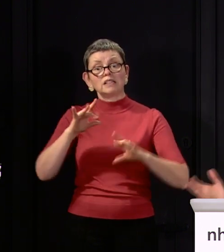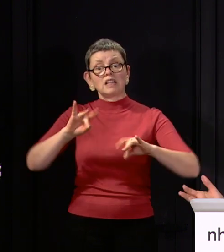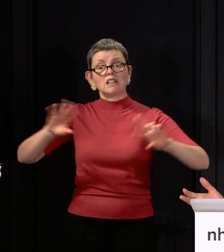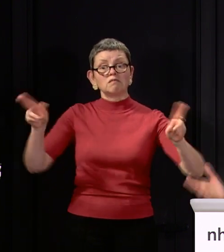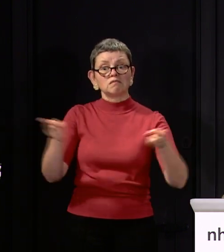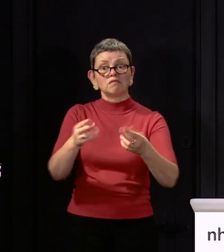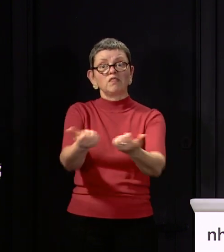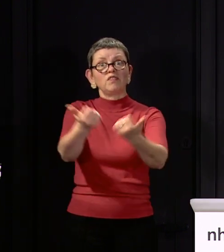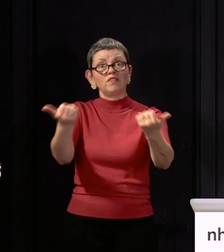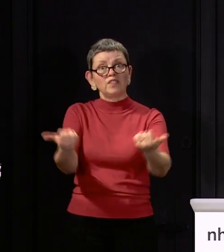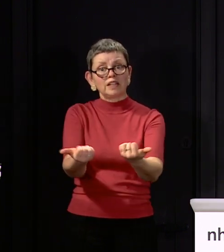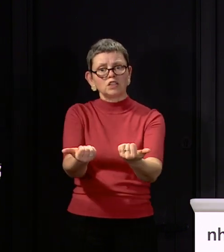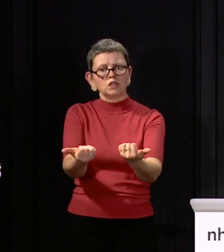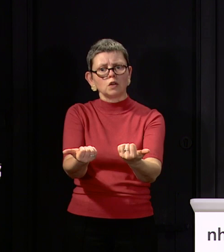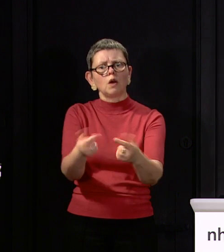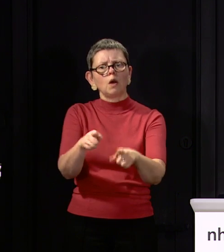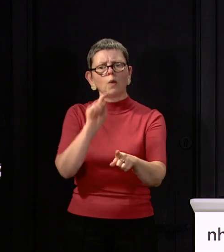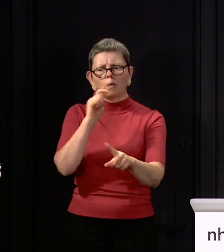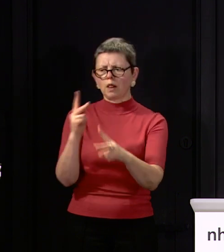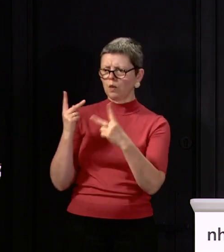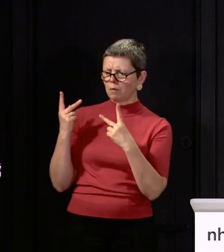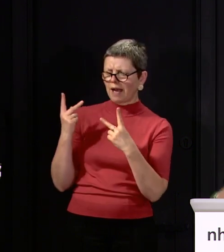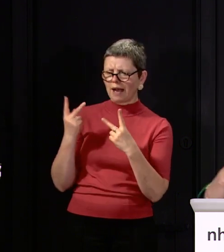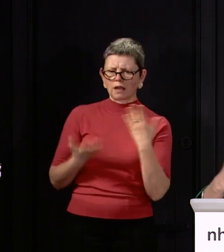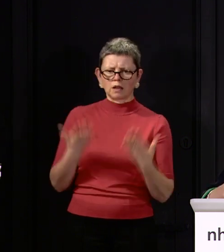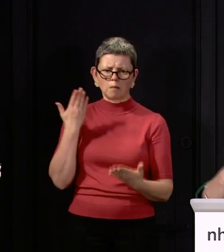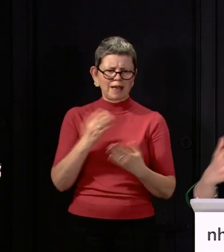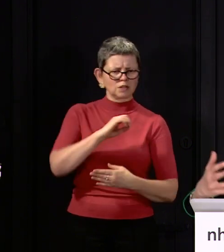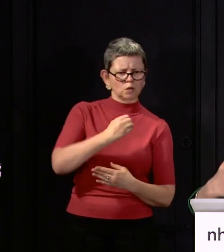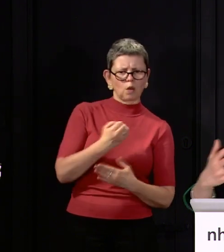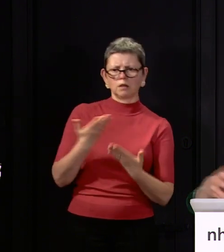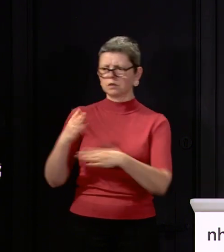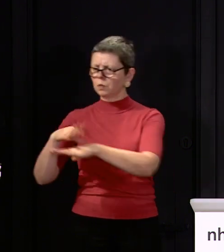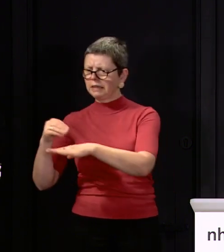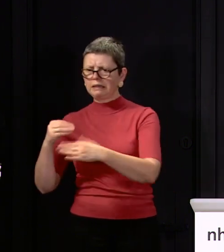there will be a look back at what countries did and what the experience then tells us